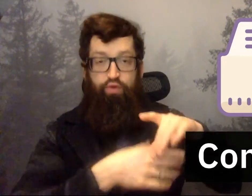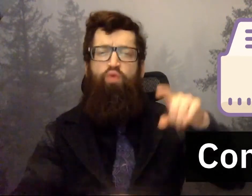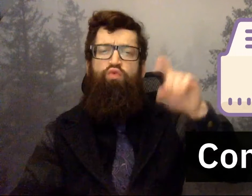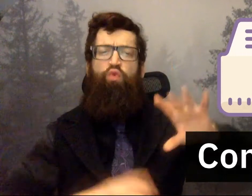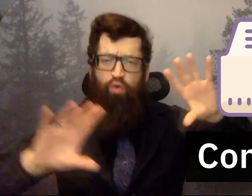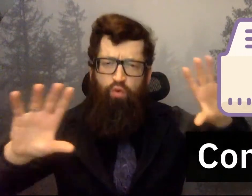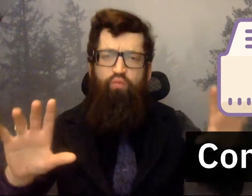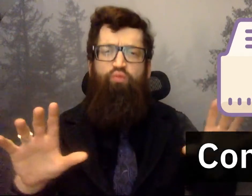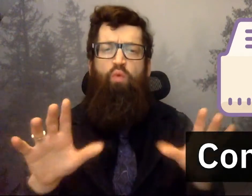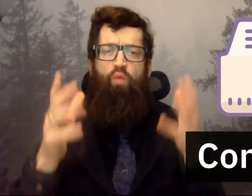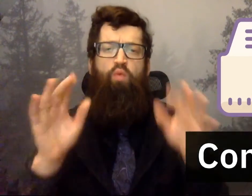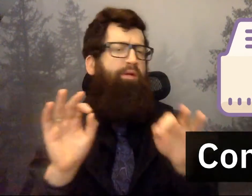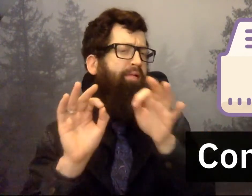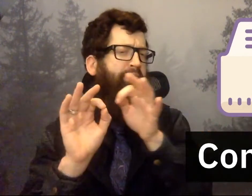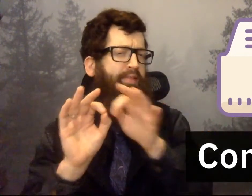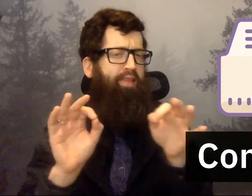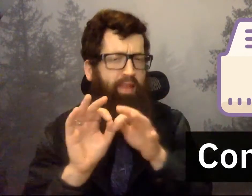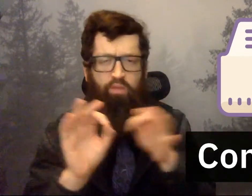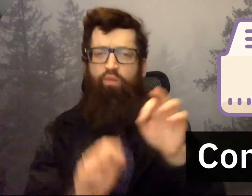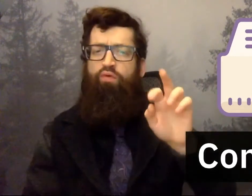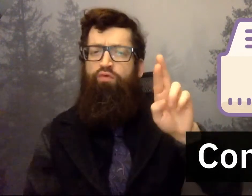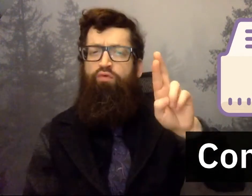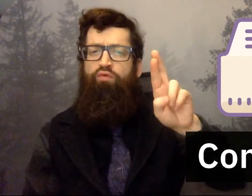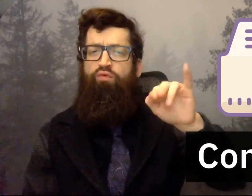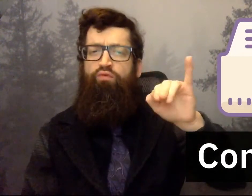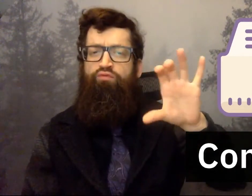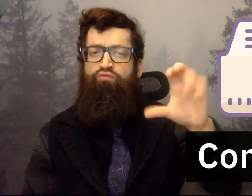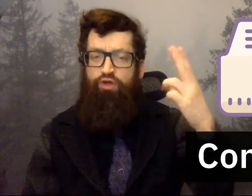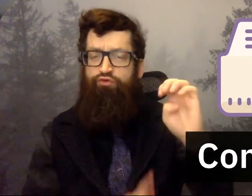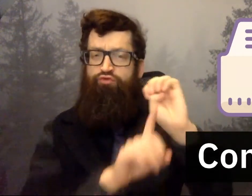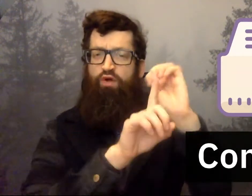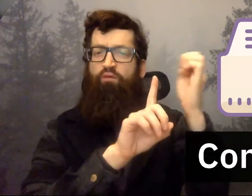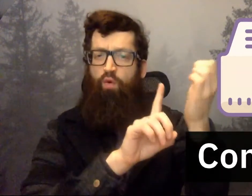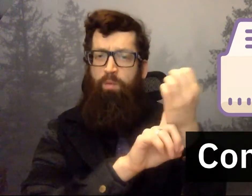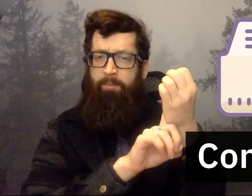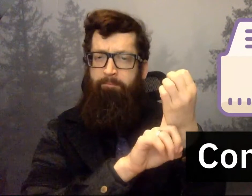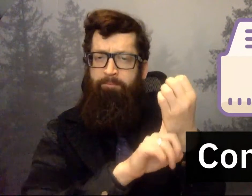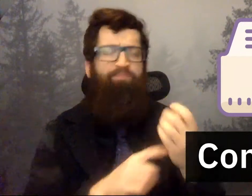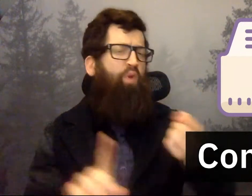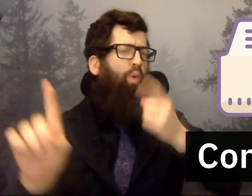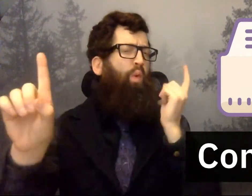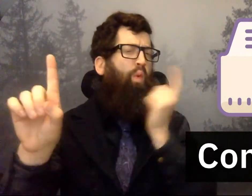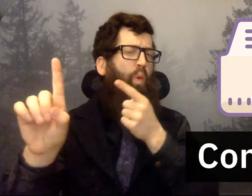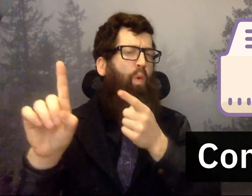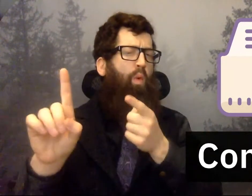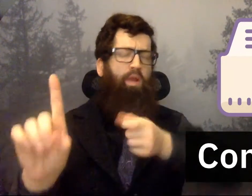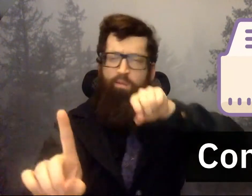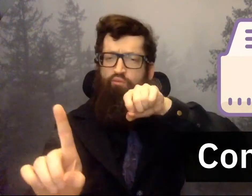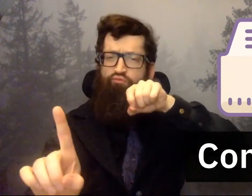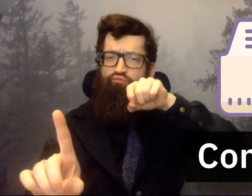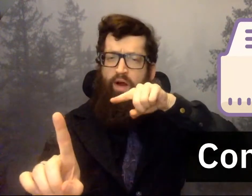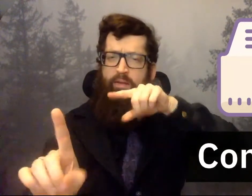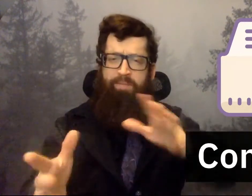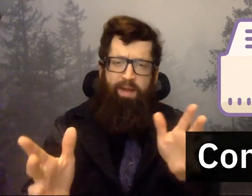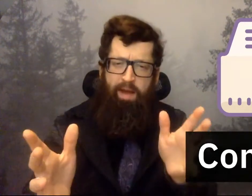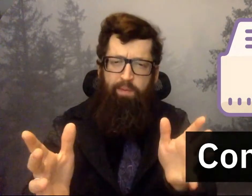Content should be language rich in order to stimulate and